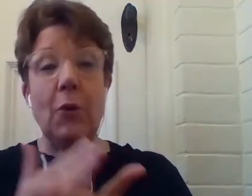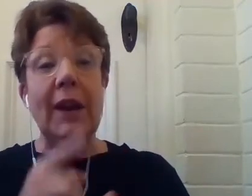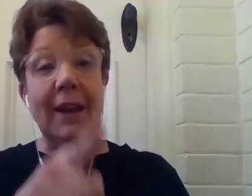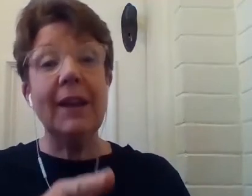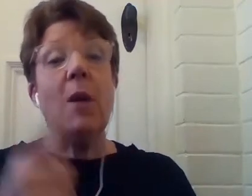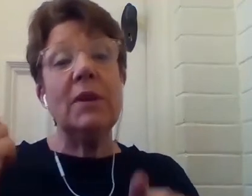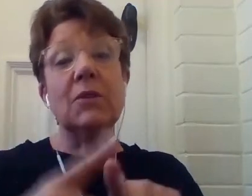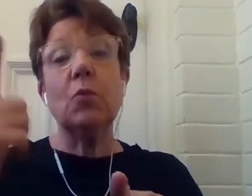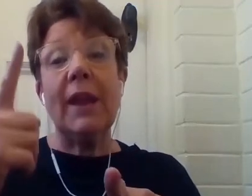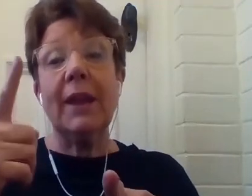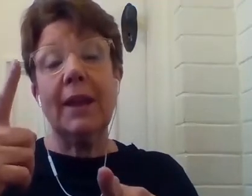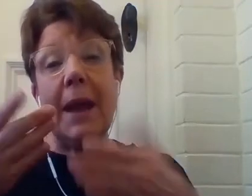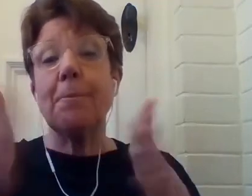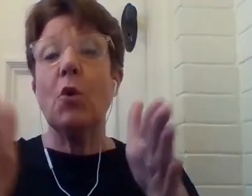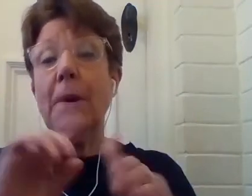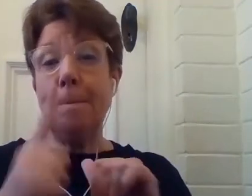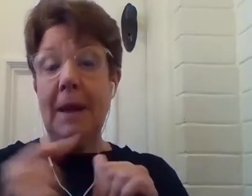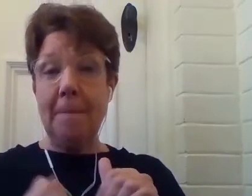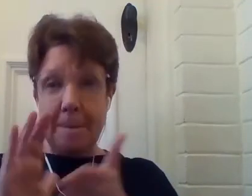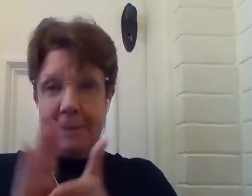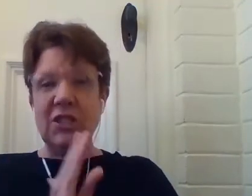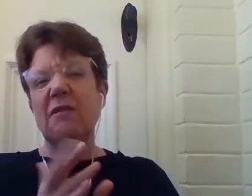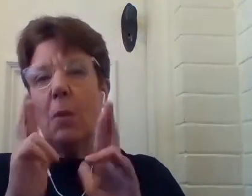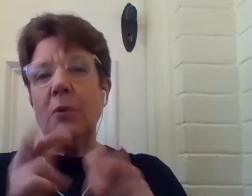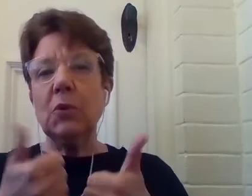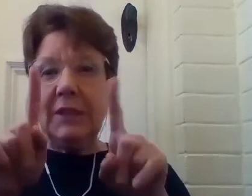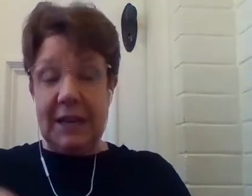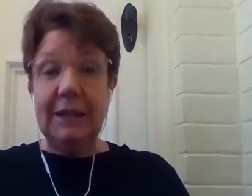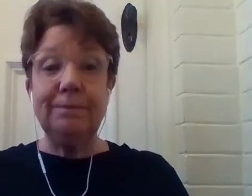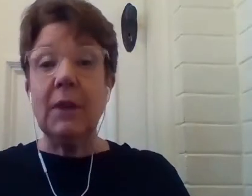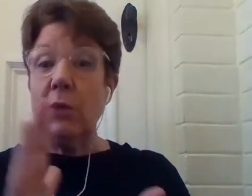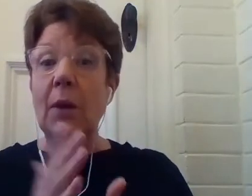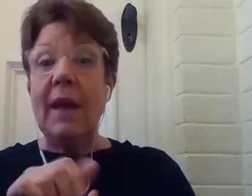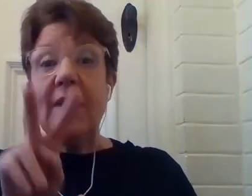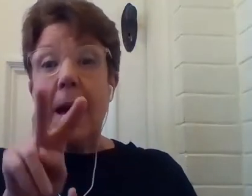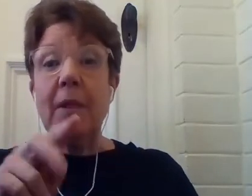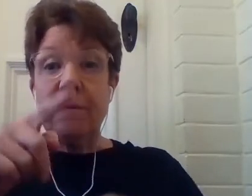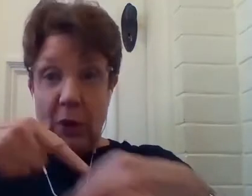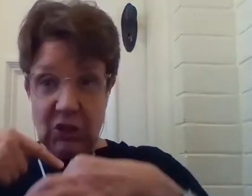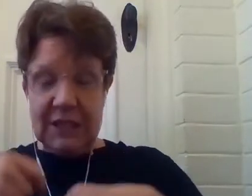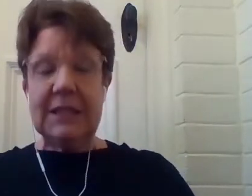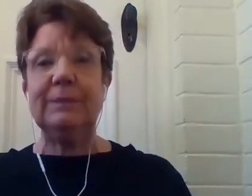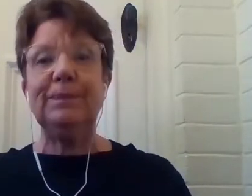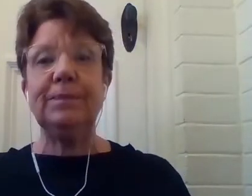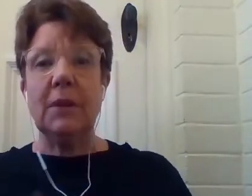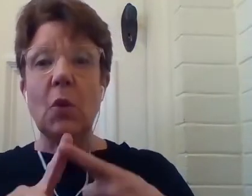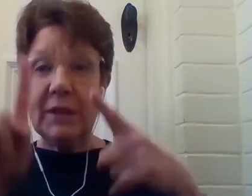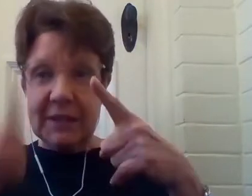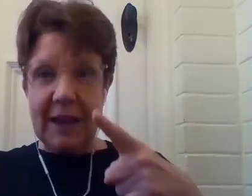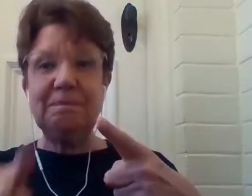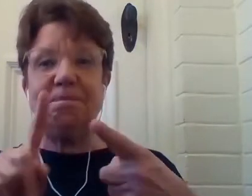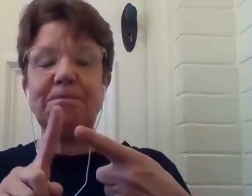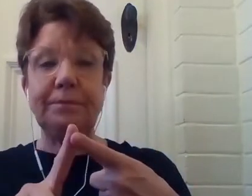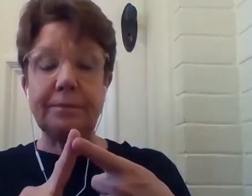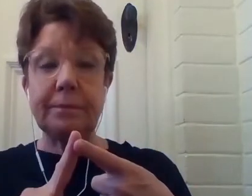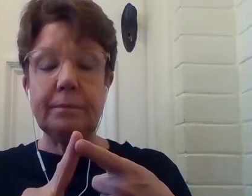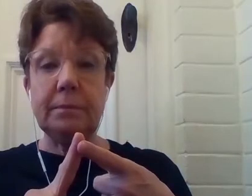My pleasure. It was quick and broad but a good start I hope.